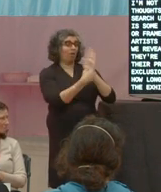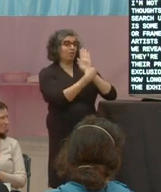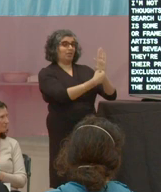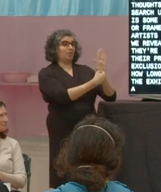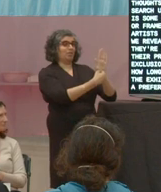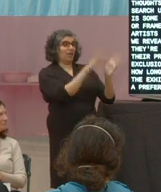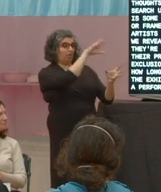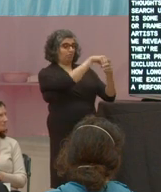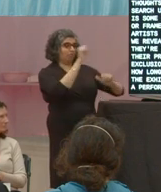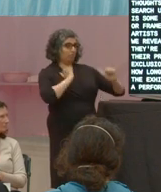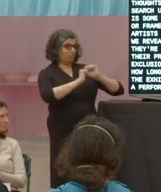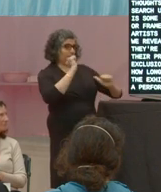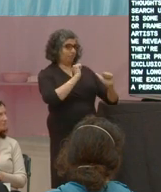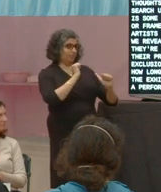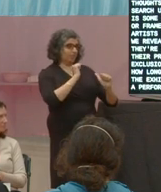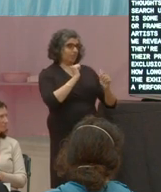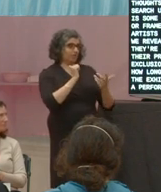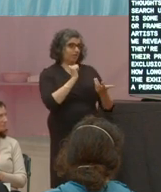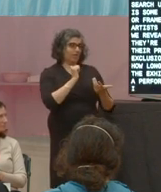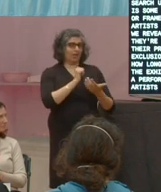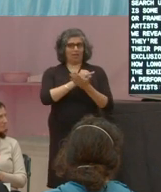performance element enough to realize that artists that have